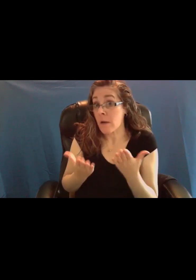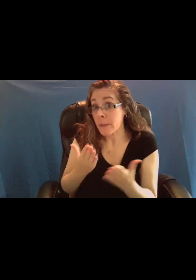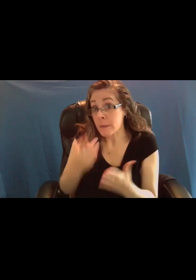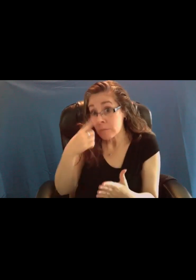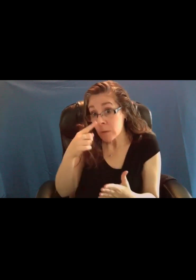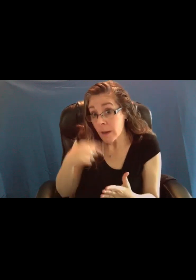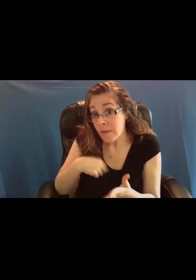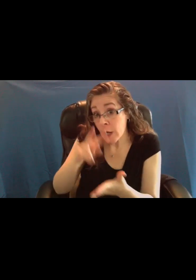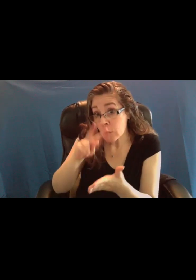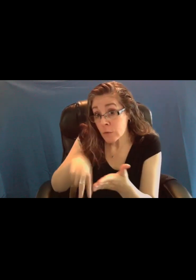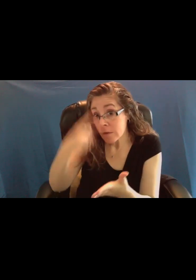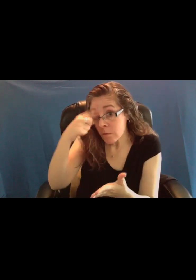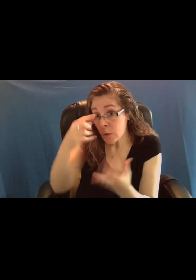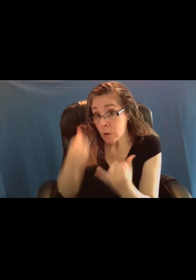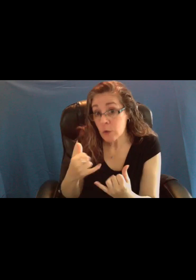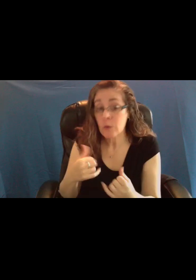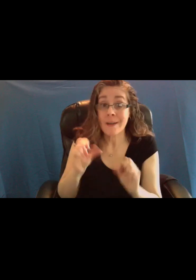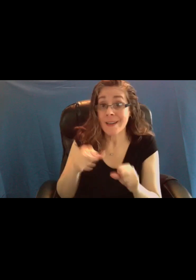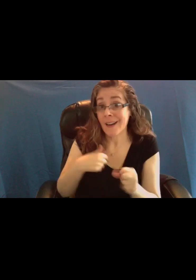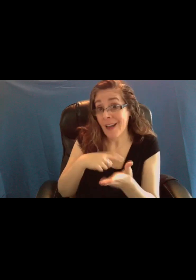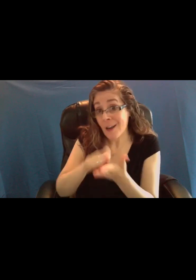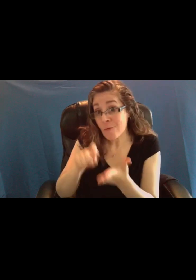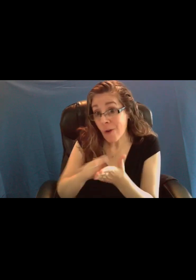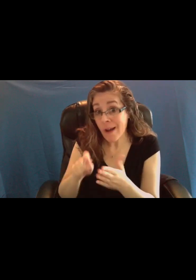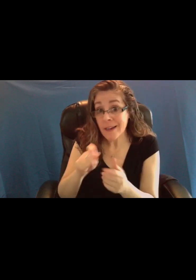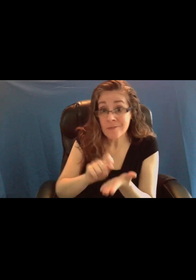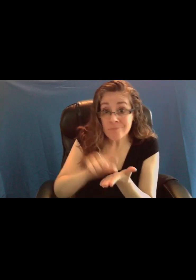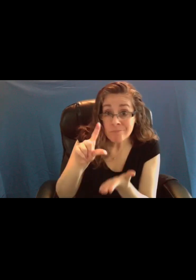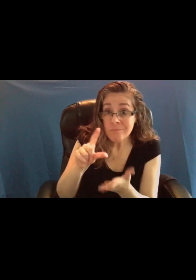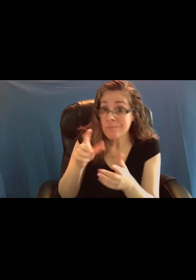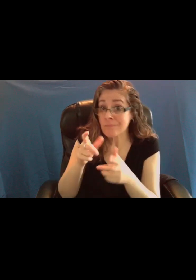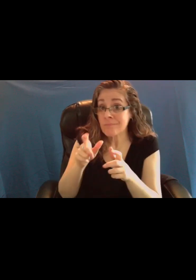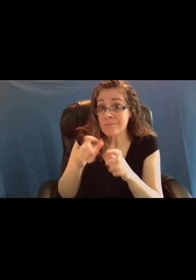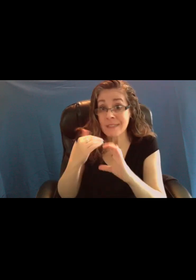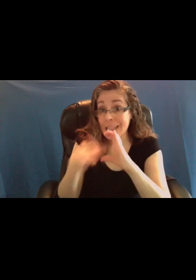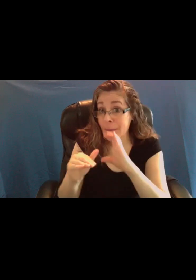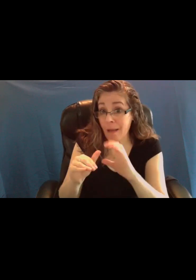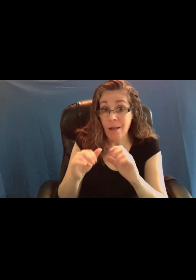pieces; can I write them down in an accessible way and send them to you electronically. And so just to give you an